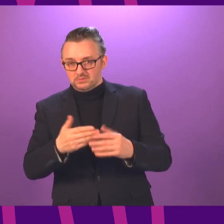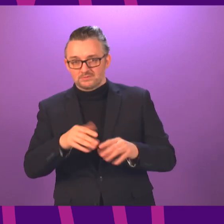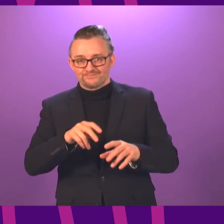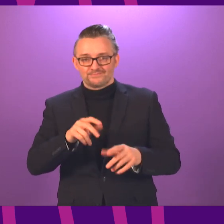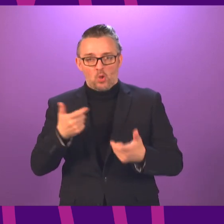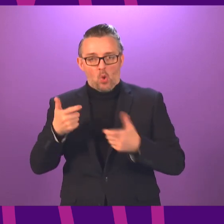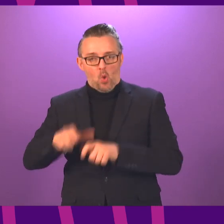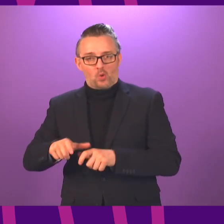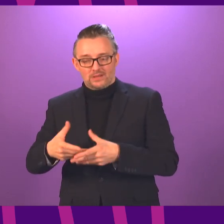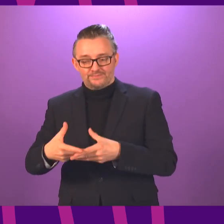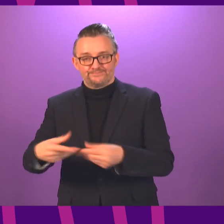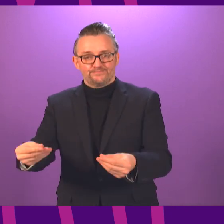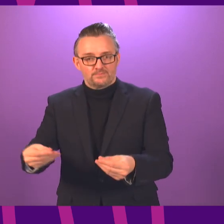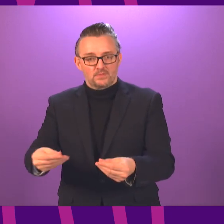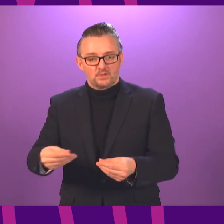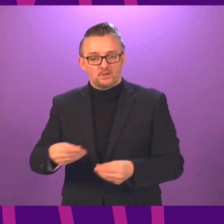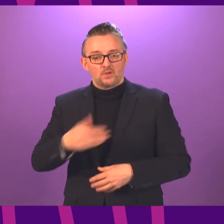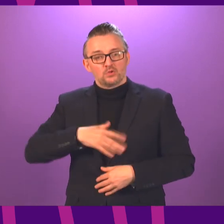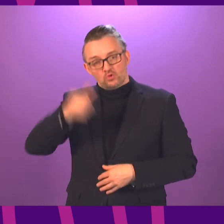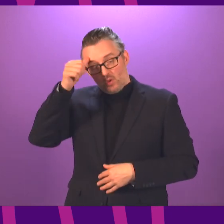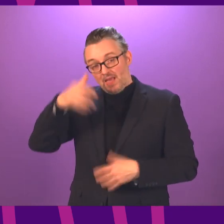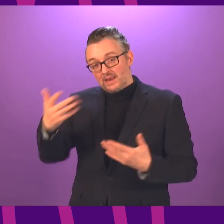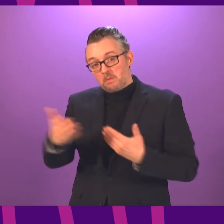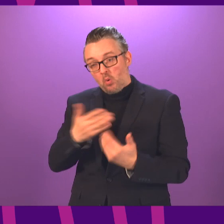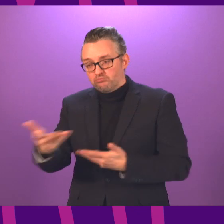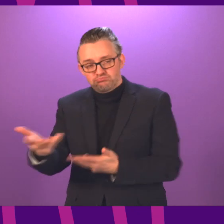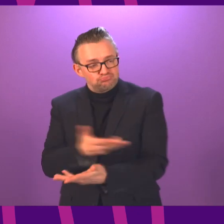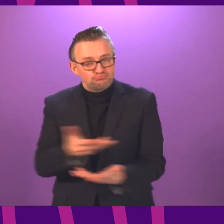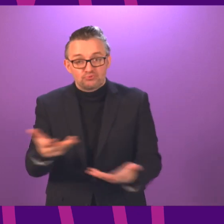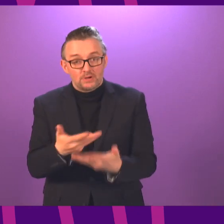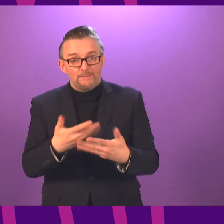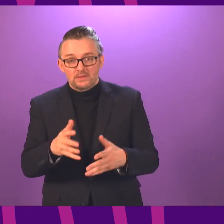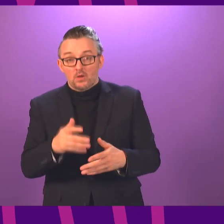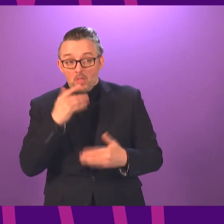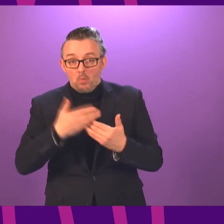First Minister has outlined today? Will any further discussions take place in the light